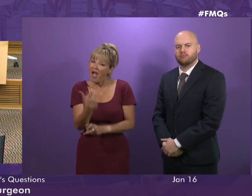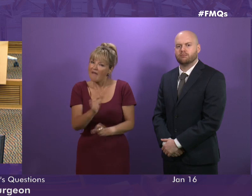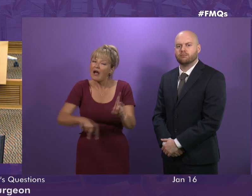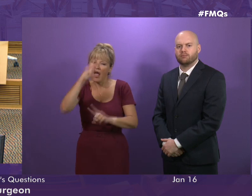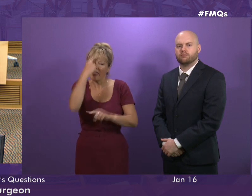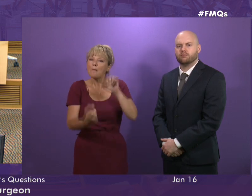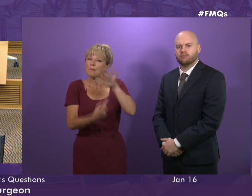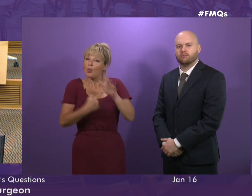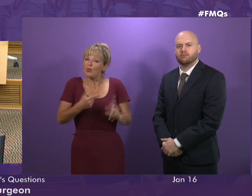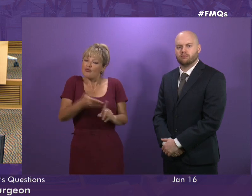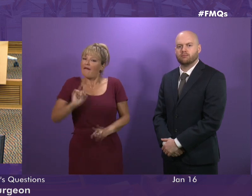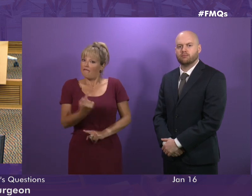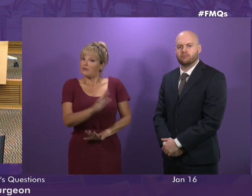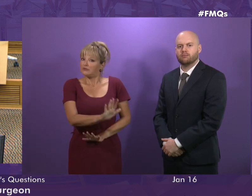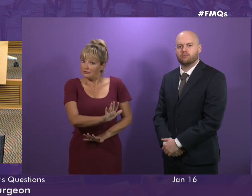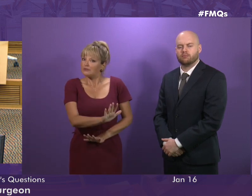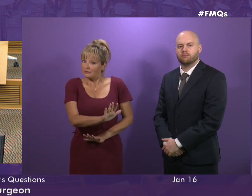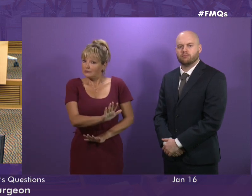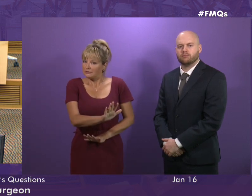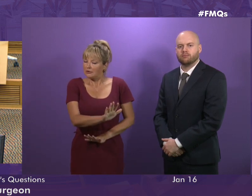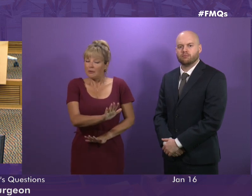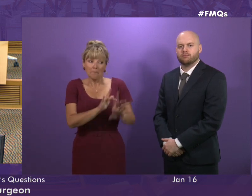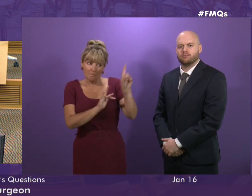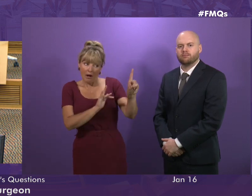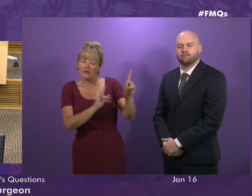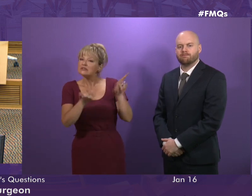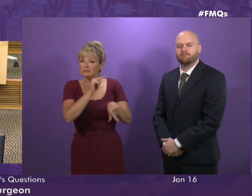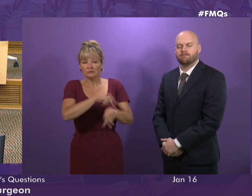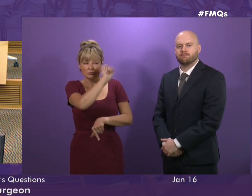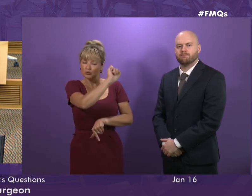recognise that. The member is absolutely right that any elderly